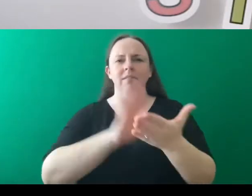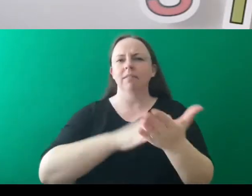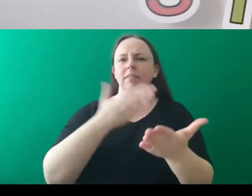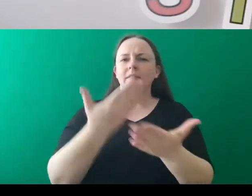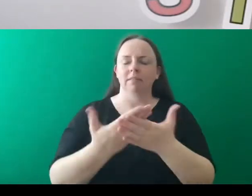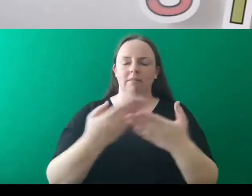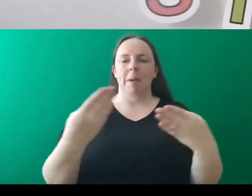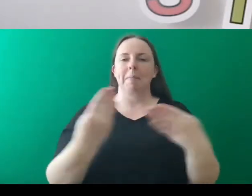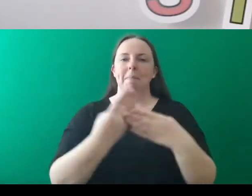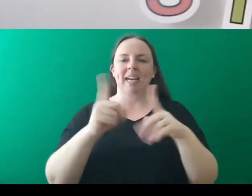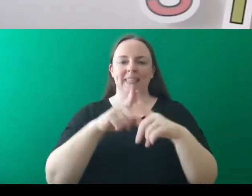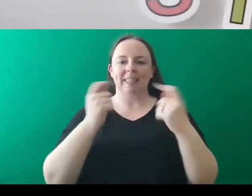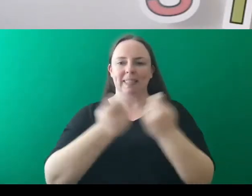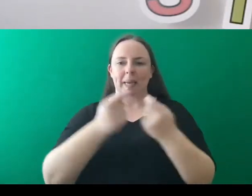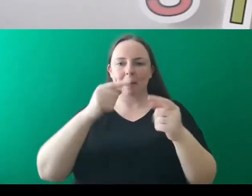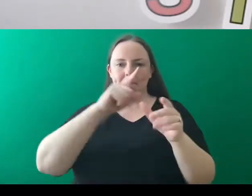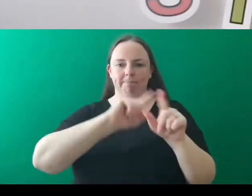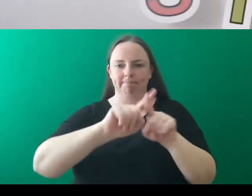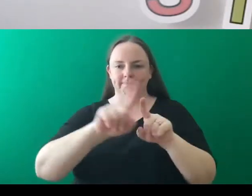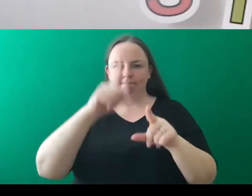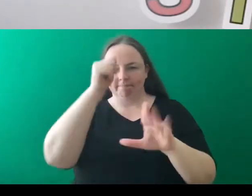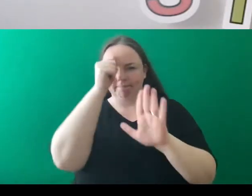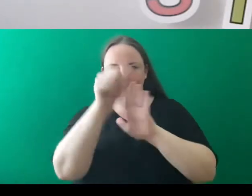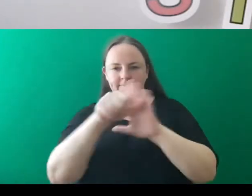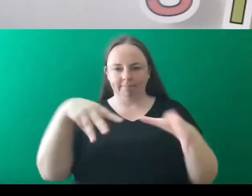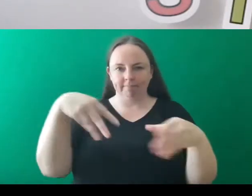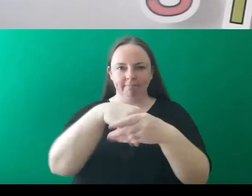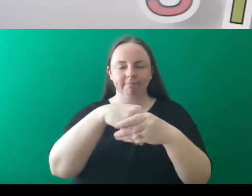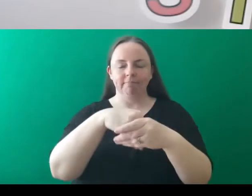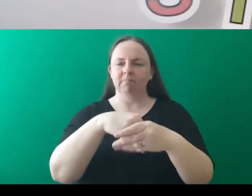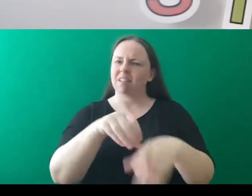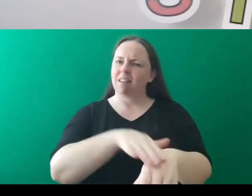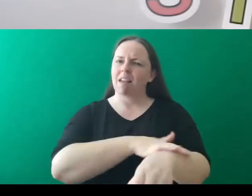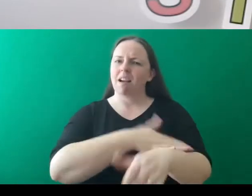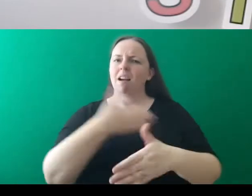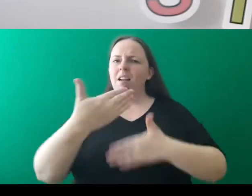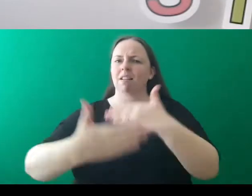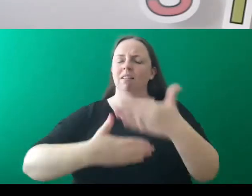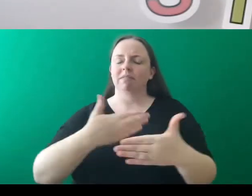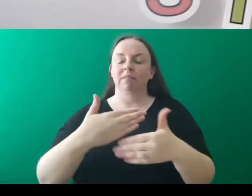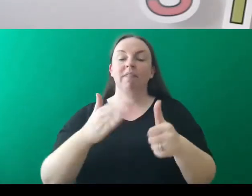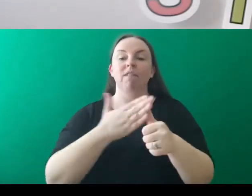team. It's a long process. We start by identifying the key